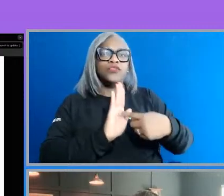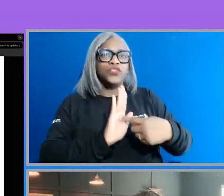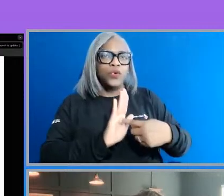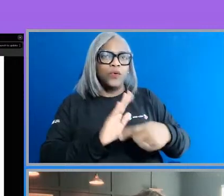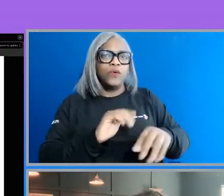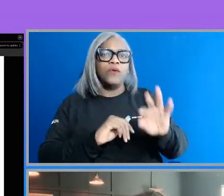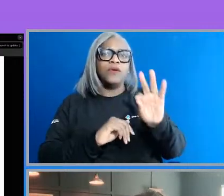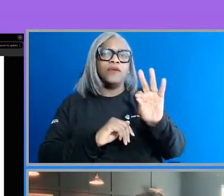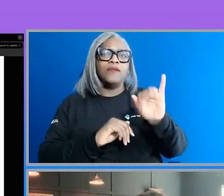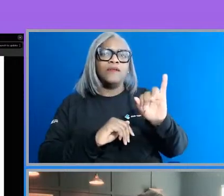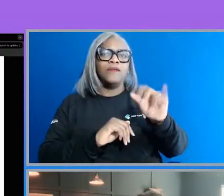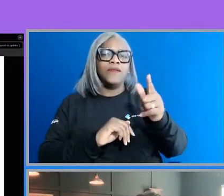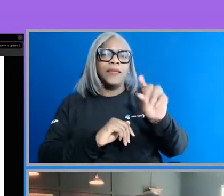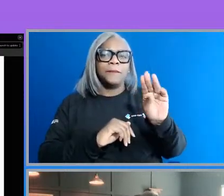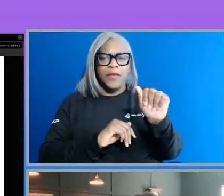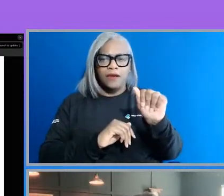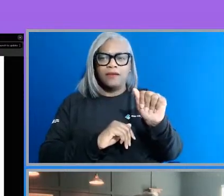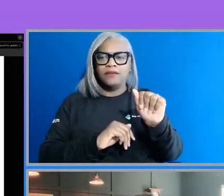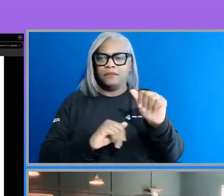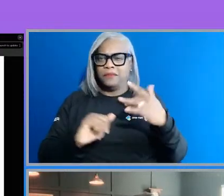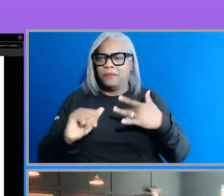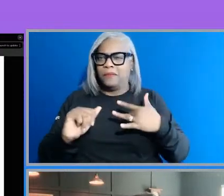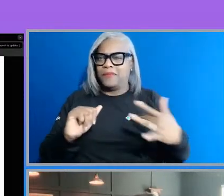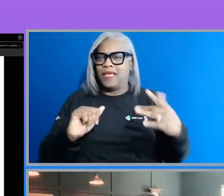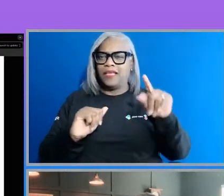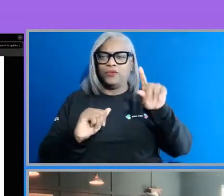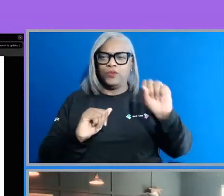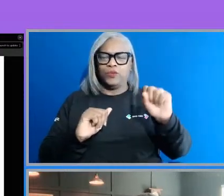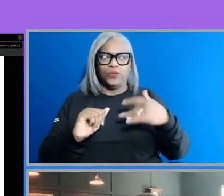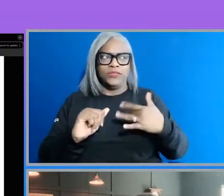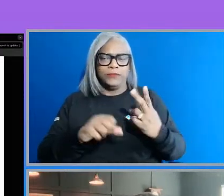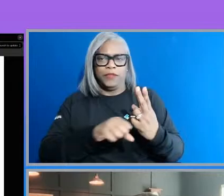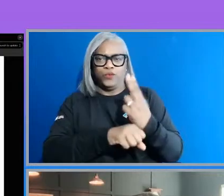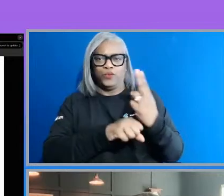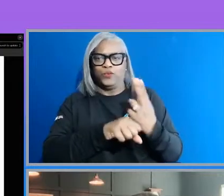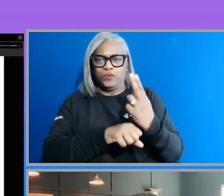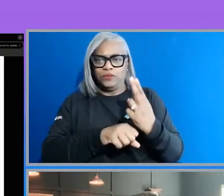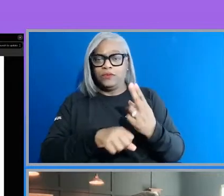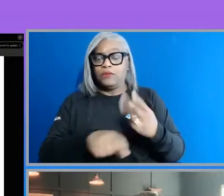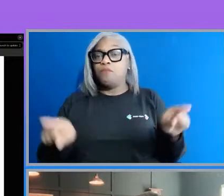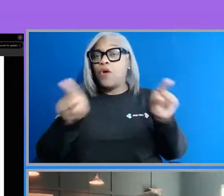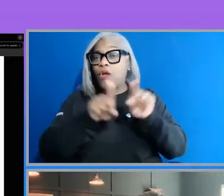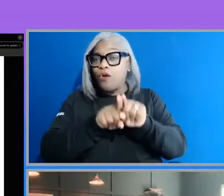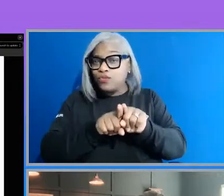the tool I know most commonly most best. But I want you to